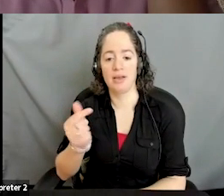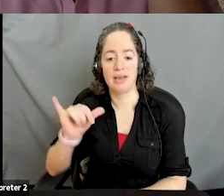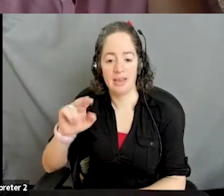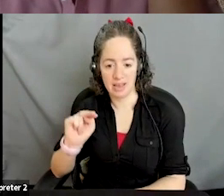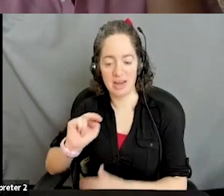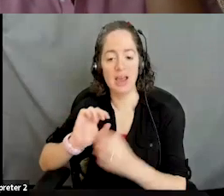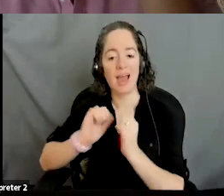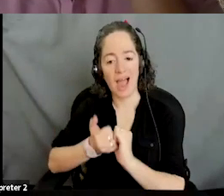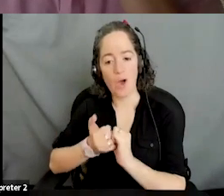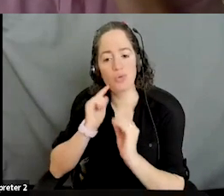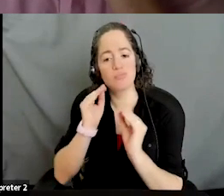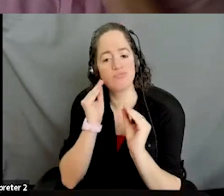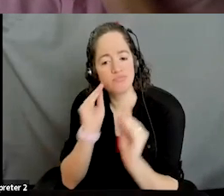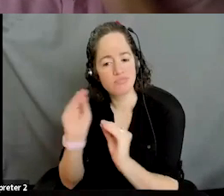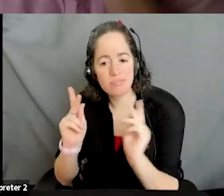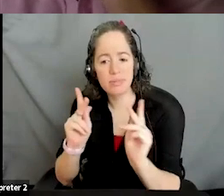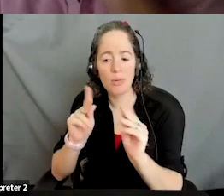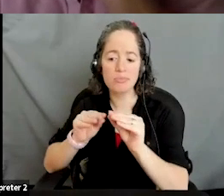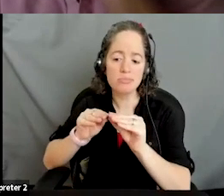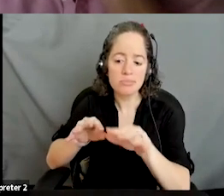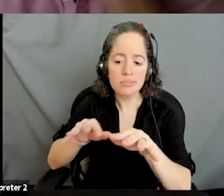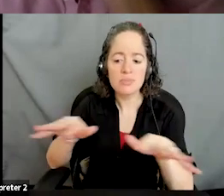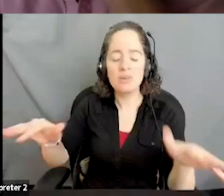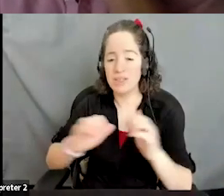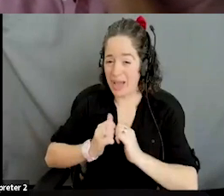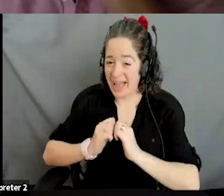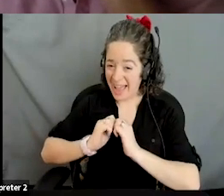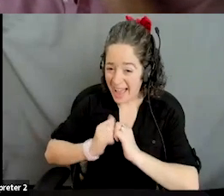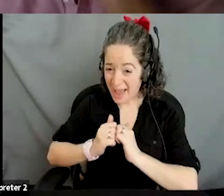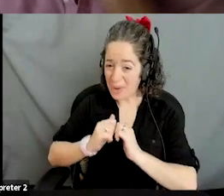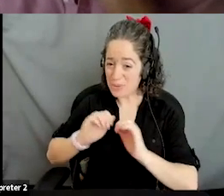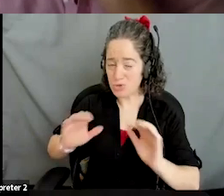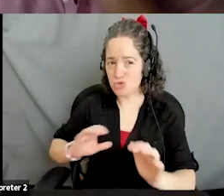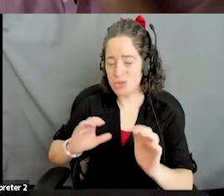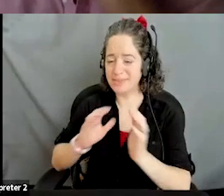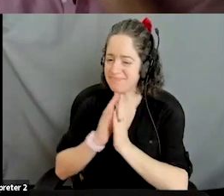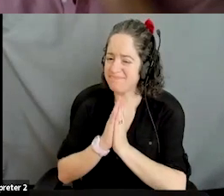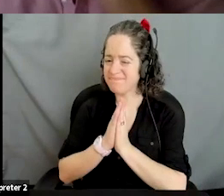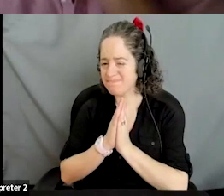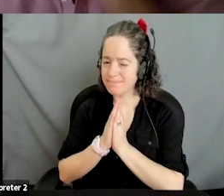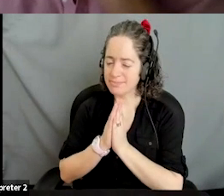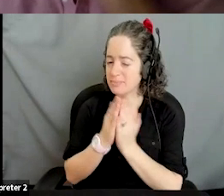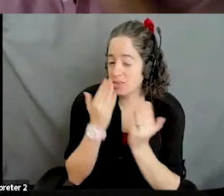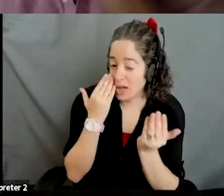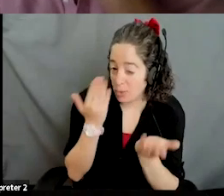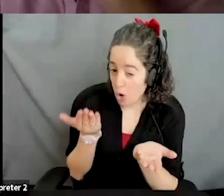that's going to take. How we're going to implement that, I'm not real sure right now. That's something that I would absolutely like to do